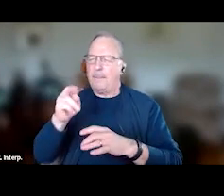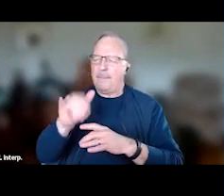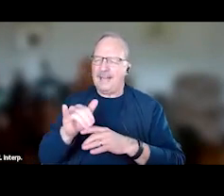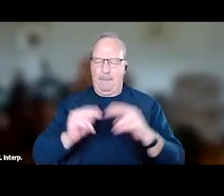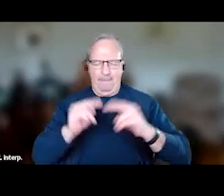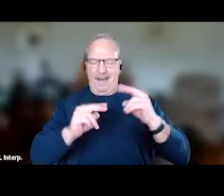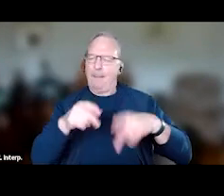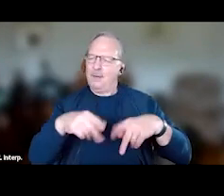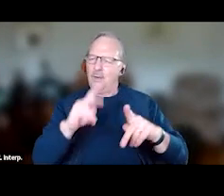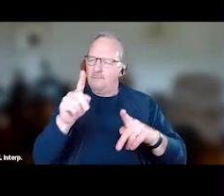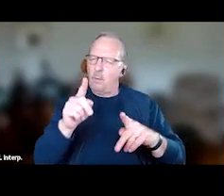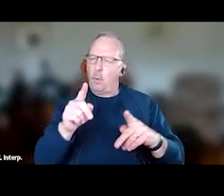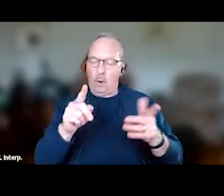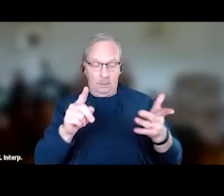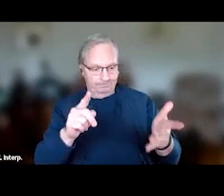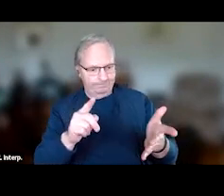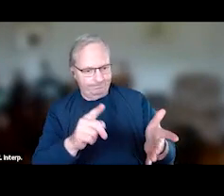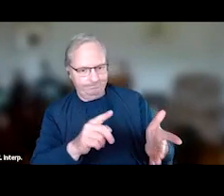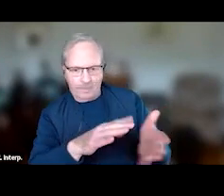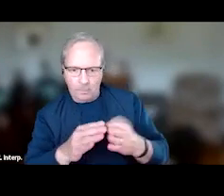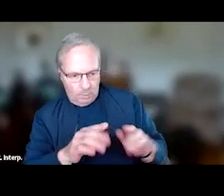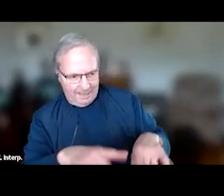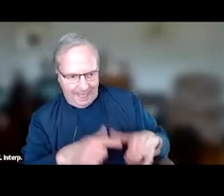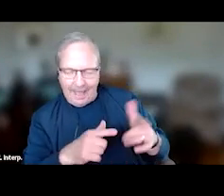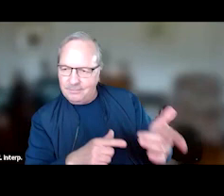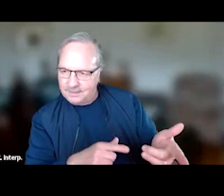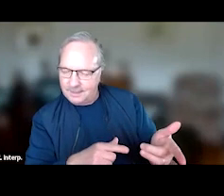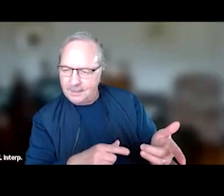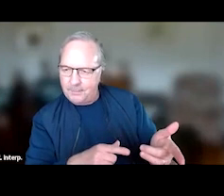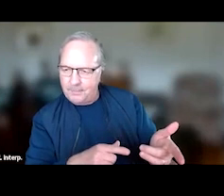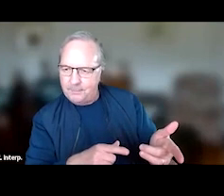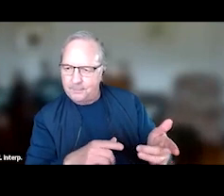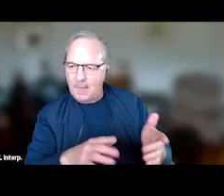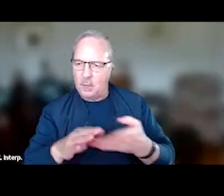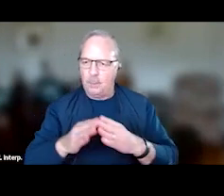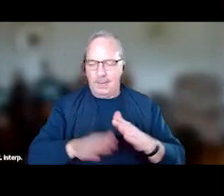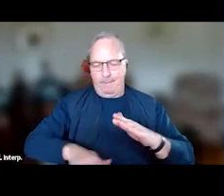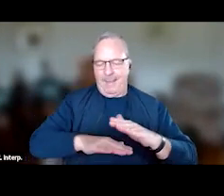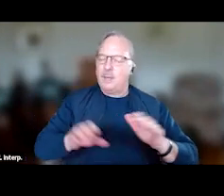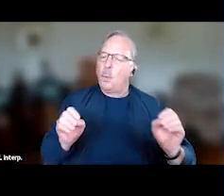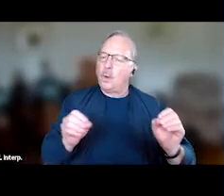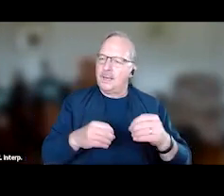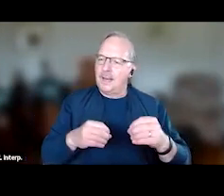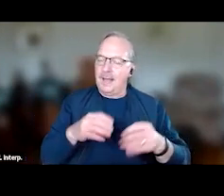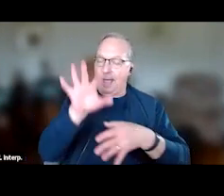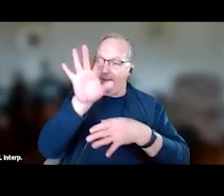for marginalized communities and BIPOC-led community-based organizations, faith-based organizations,